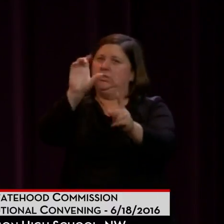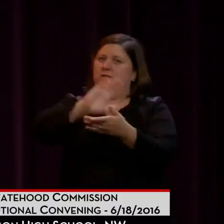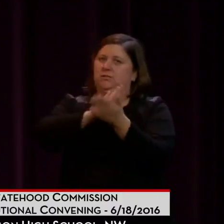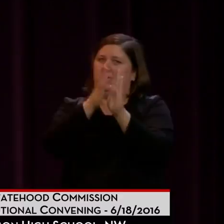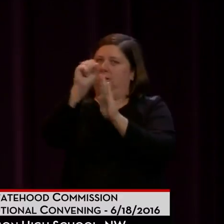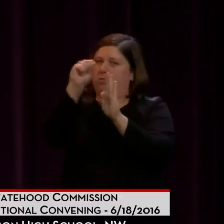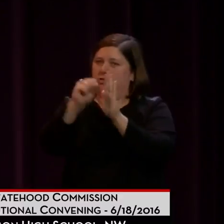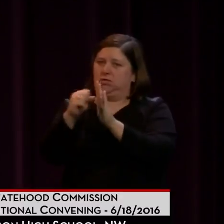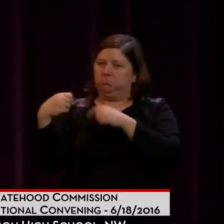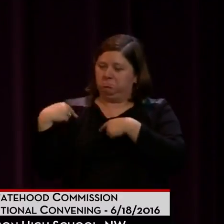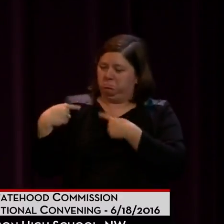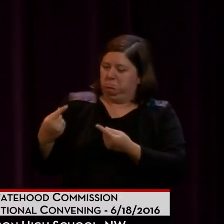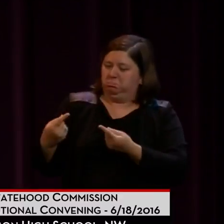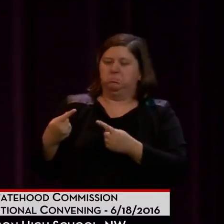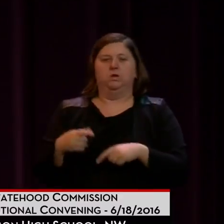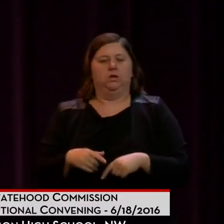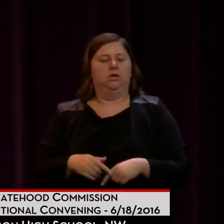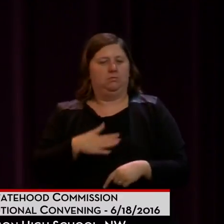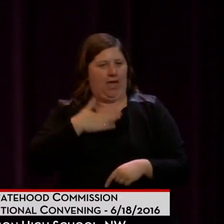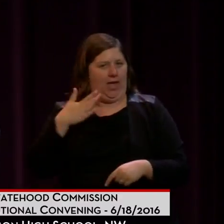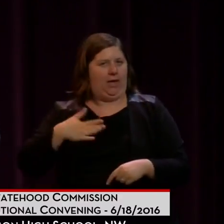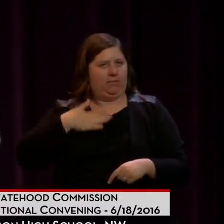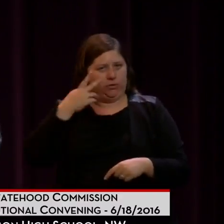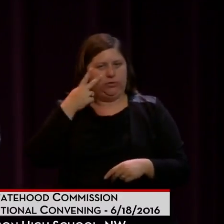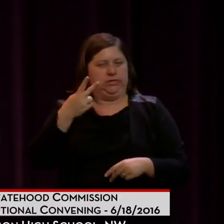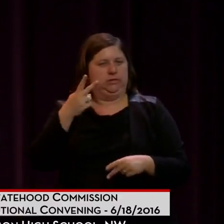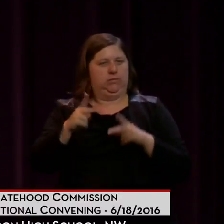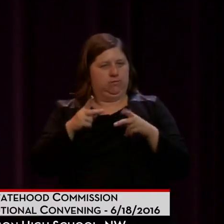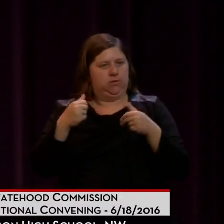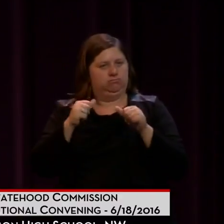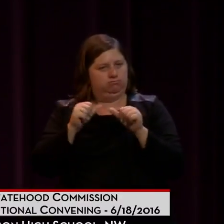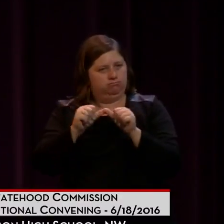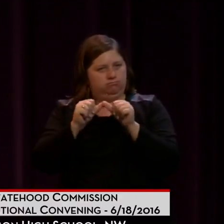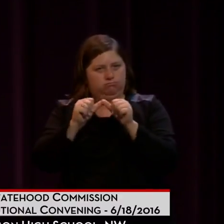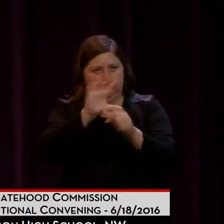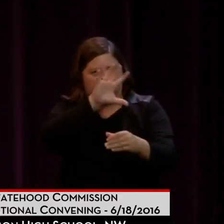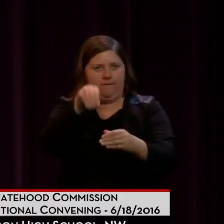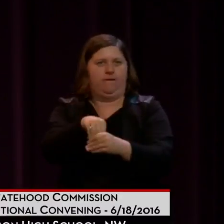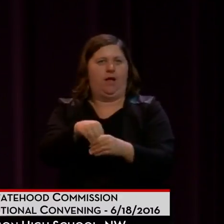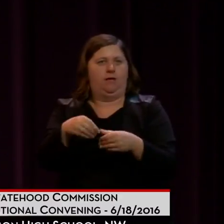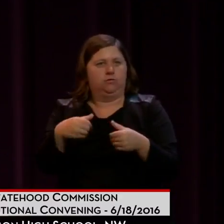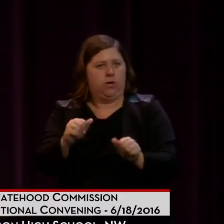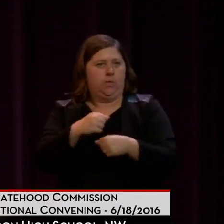I'M HAPPY TO SEE THIS EFFORT ONGOING AND AM OPTIMISTIC THAT